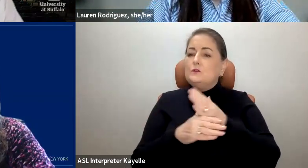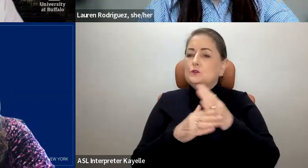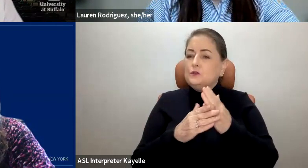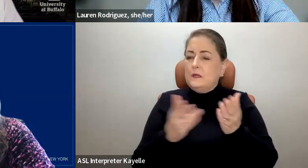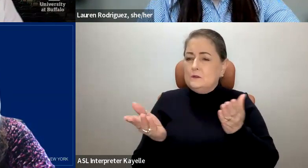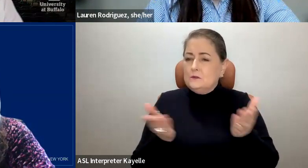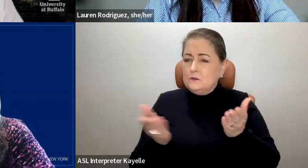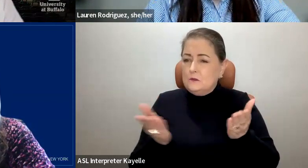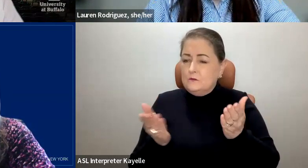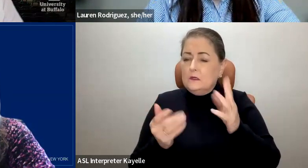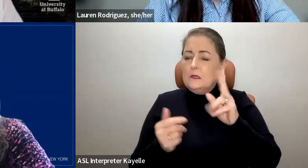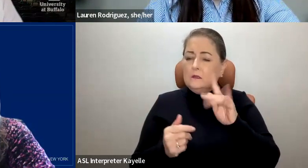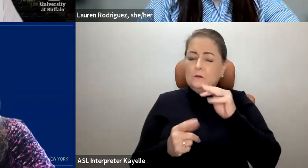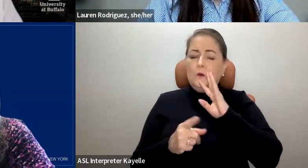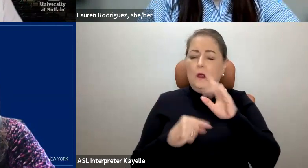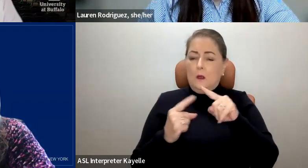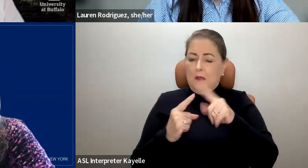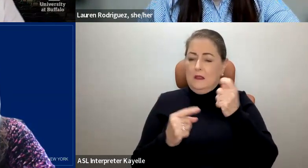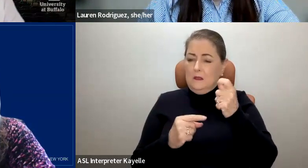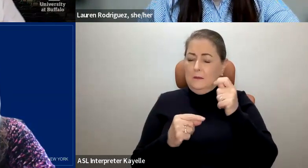about a little bit about this at the beginning where we want to